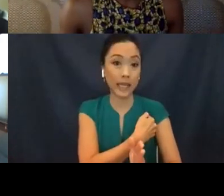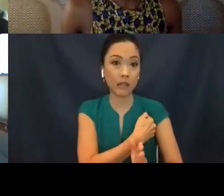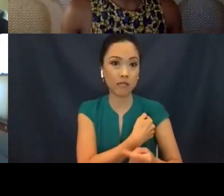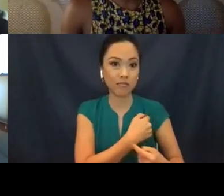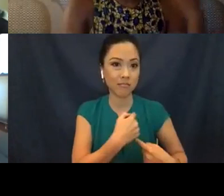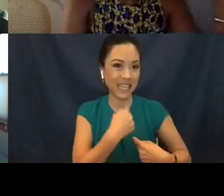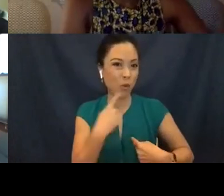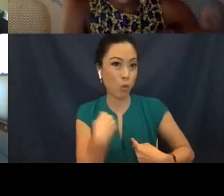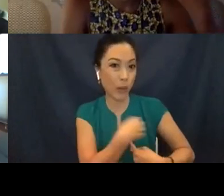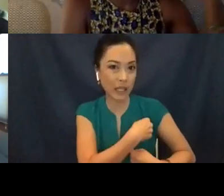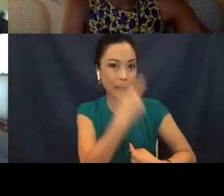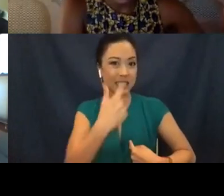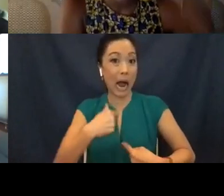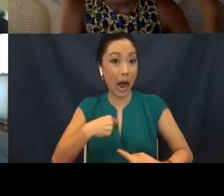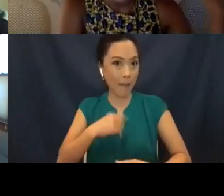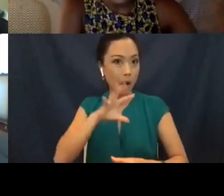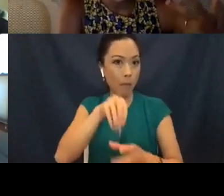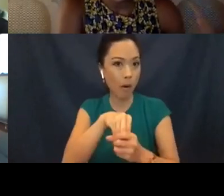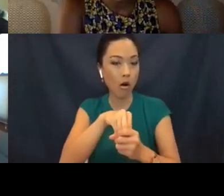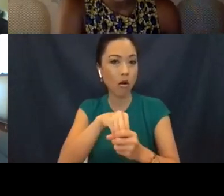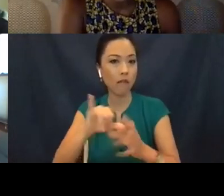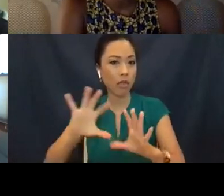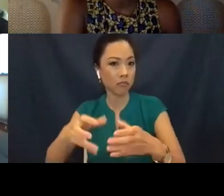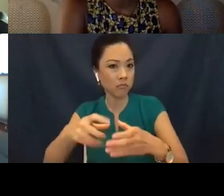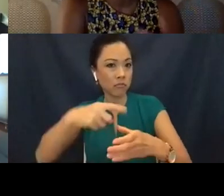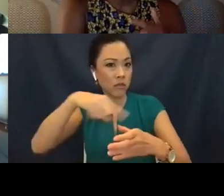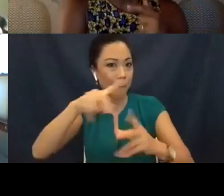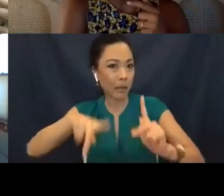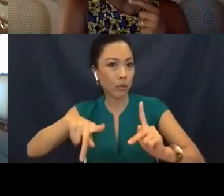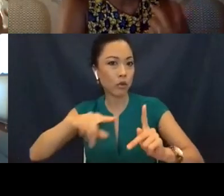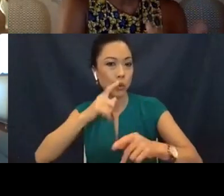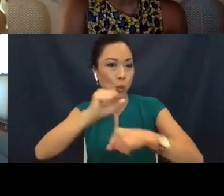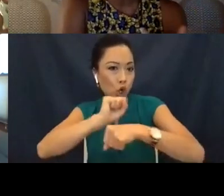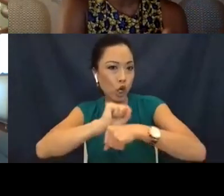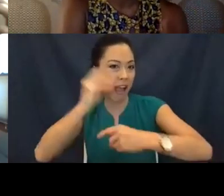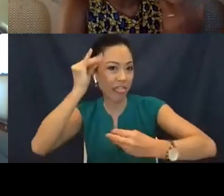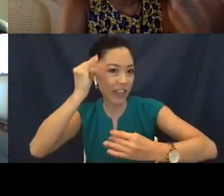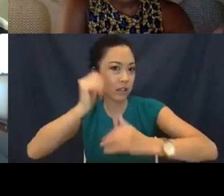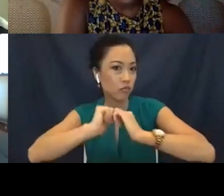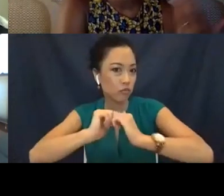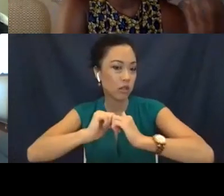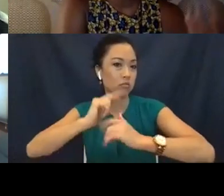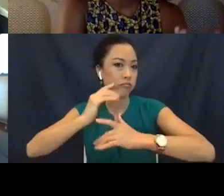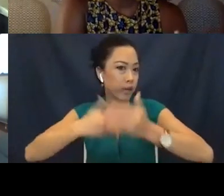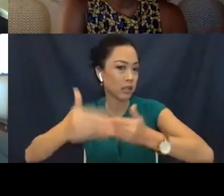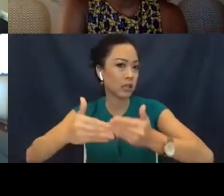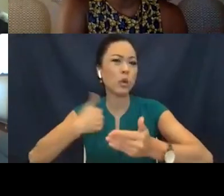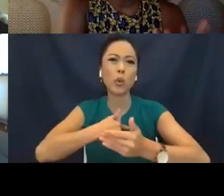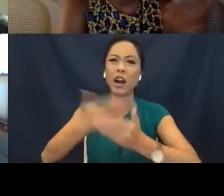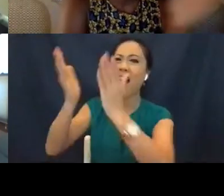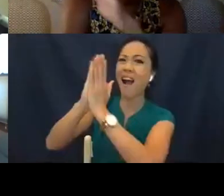who work, think, and are like-minded in our processes, we're asking presenters, organizations in the field,